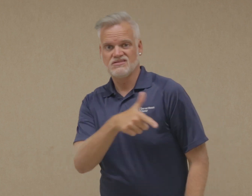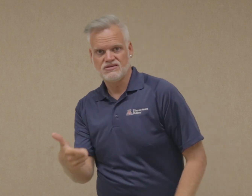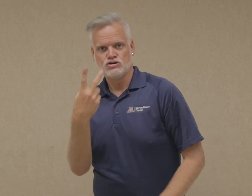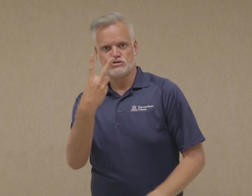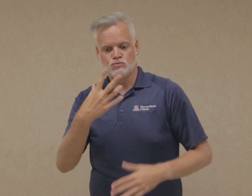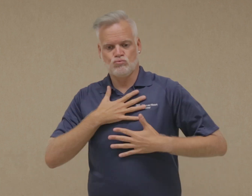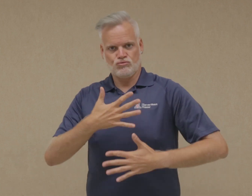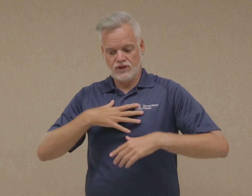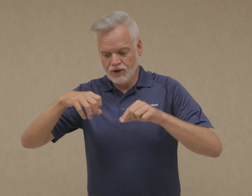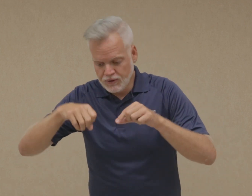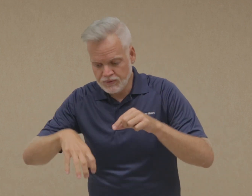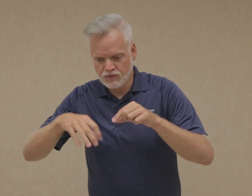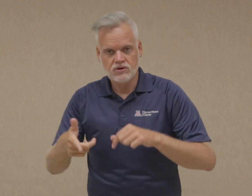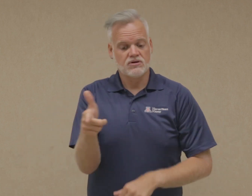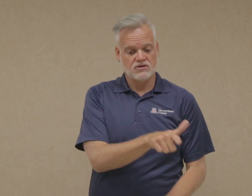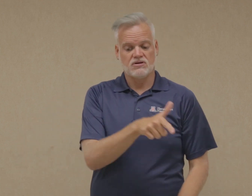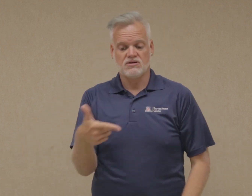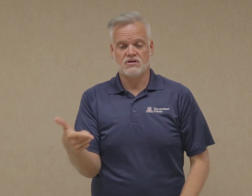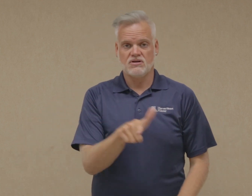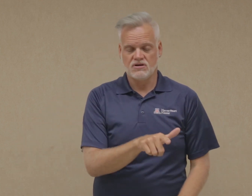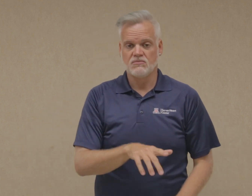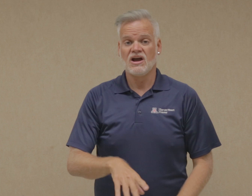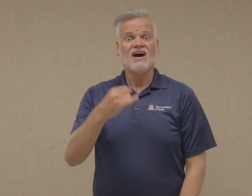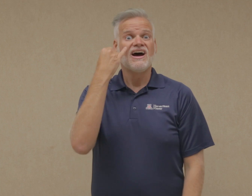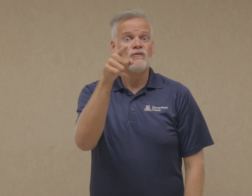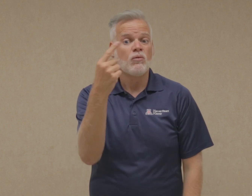are alone, first contact 9-1-1